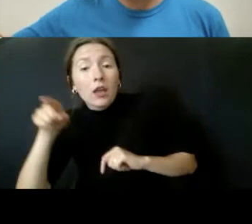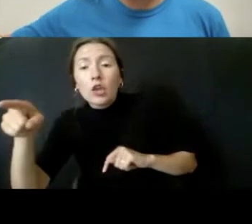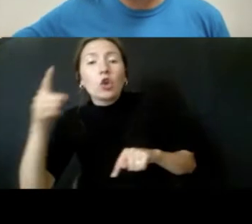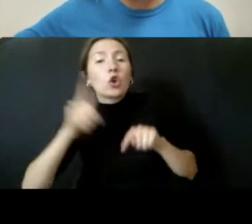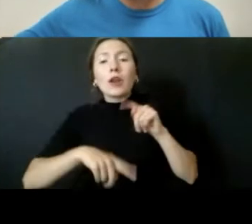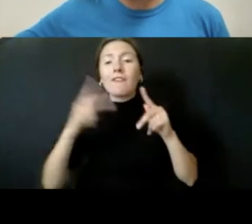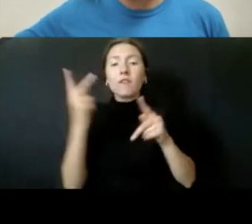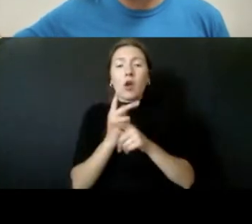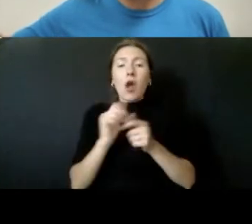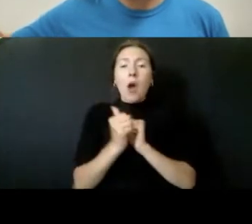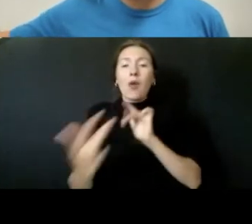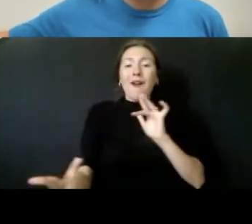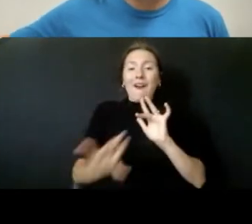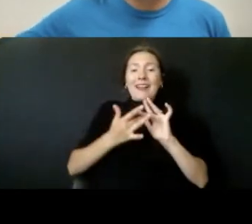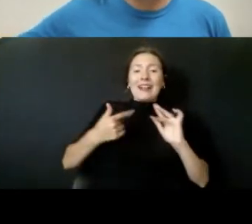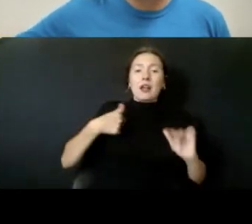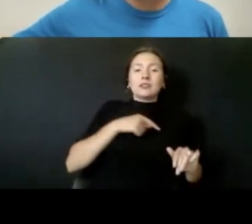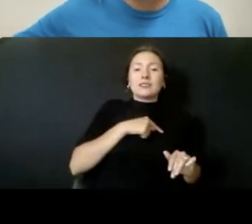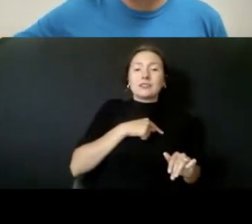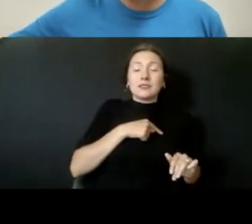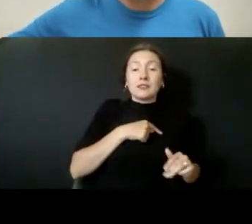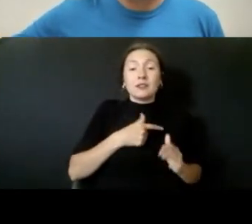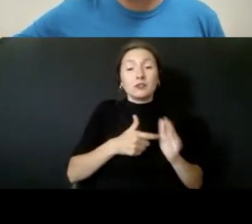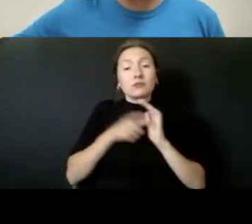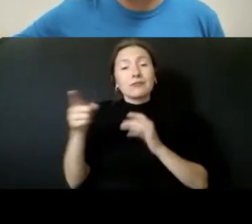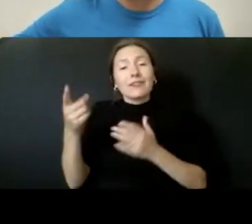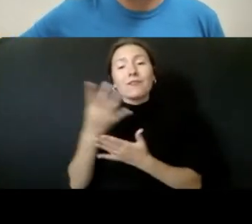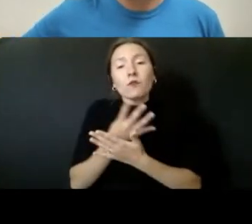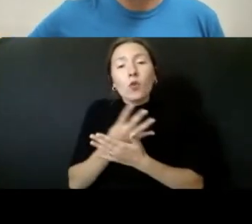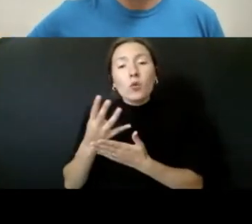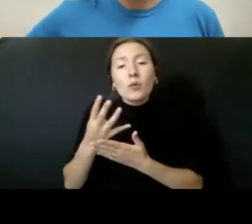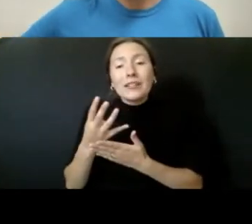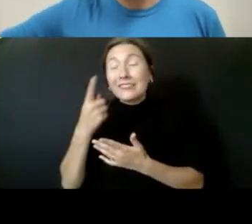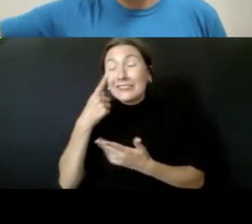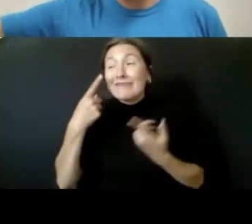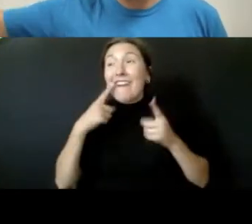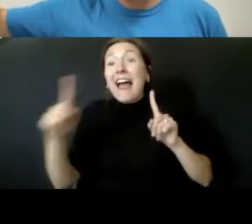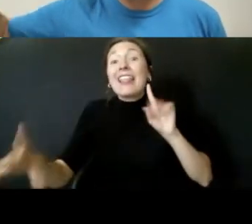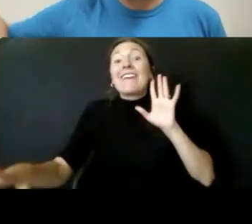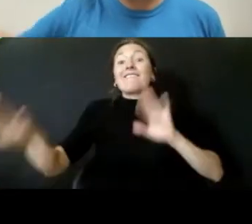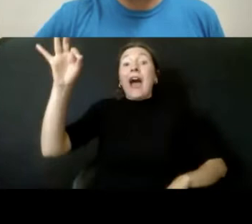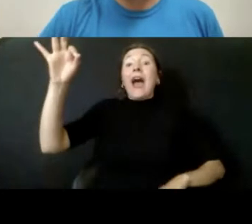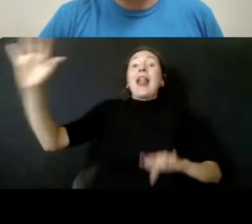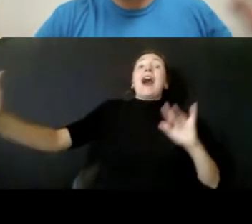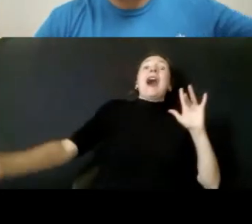had to go through three channels like manager to you know hr to us or something like that so